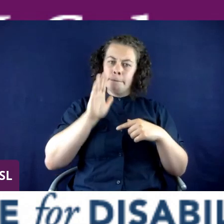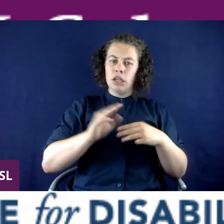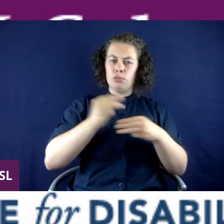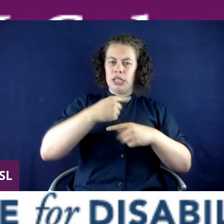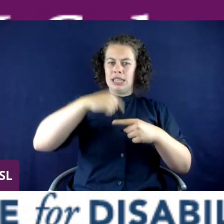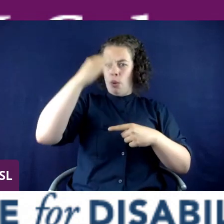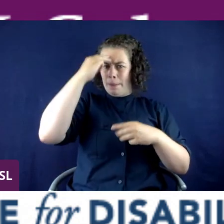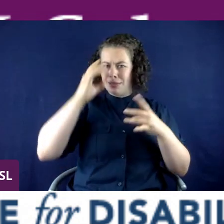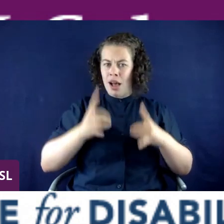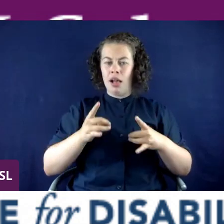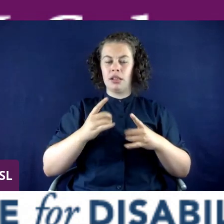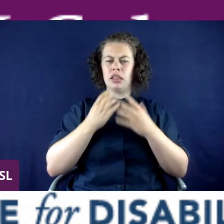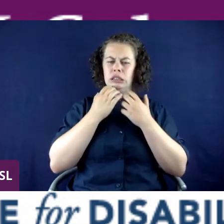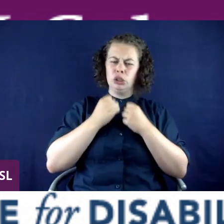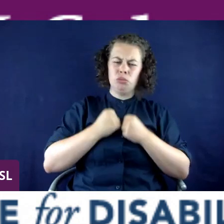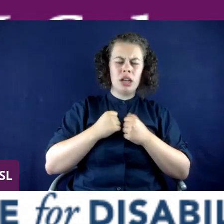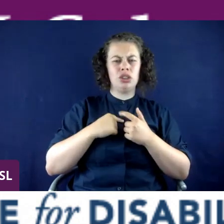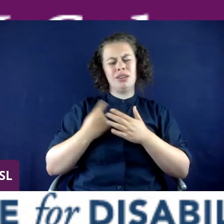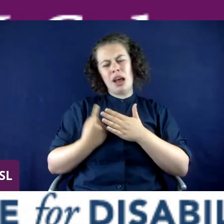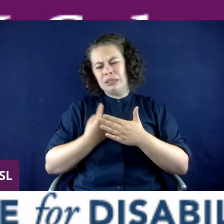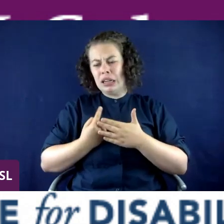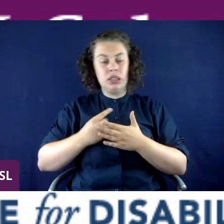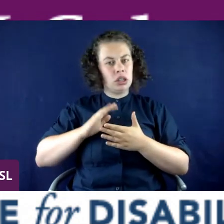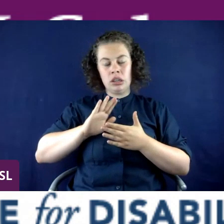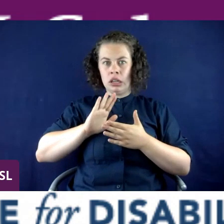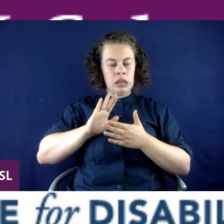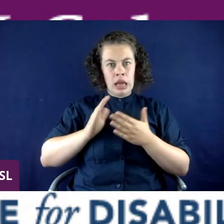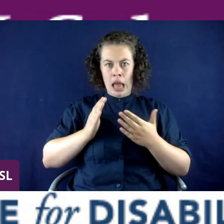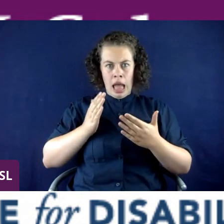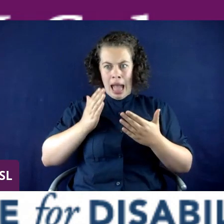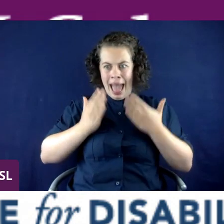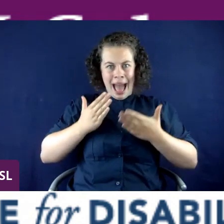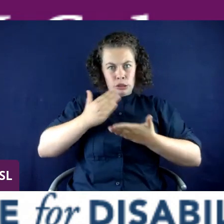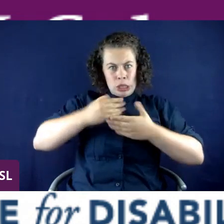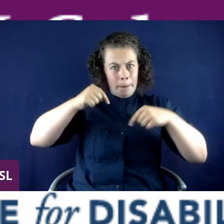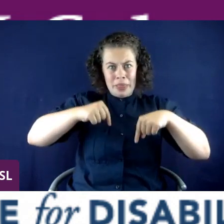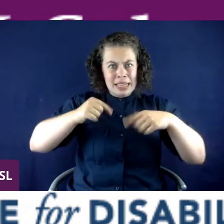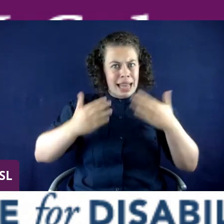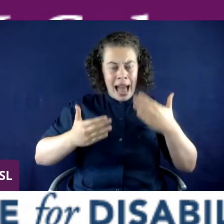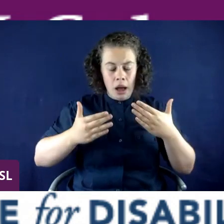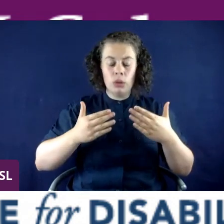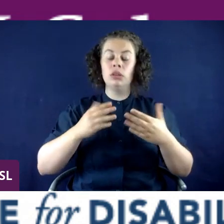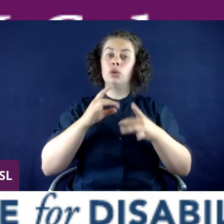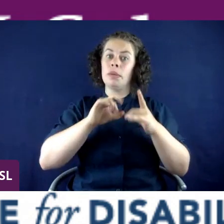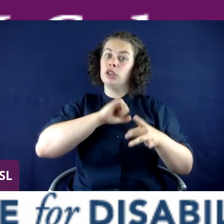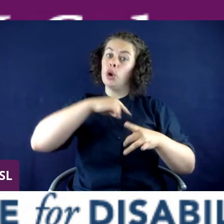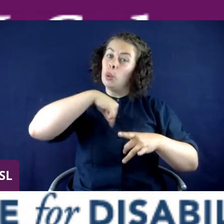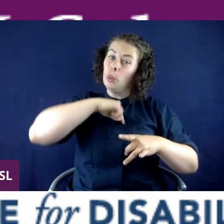, depression, feeling isolated, it is having access to other leisure activities to